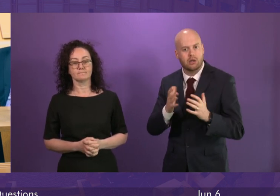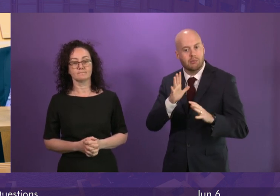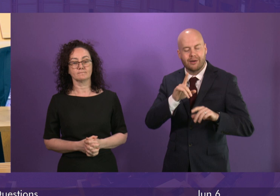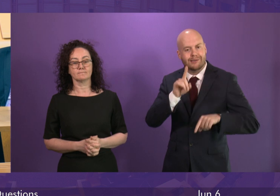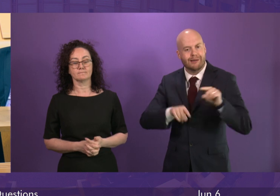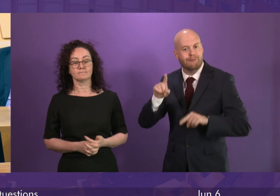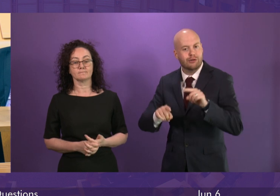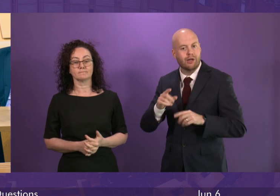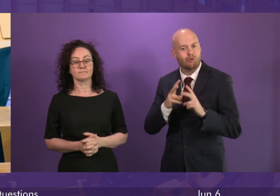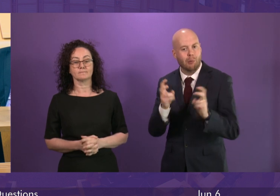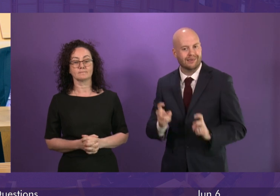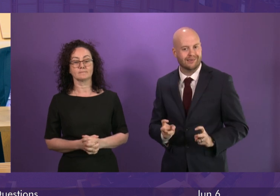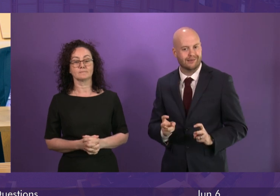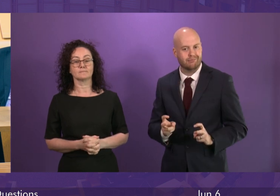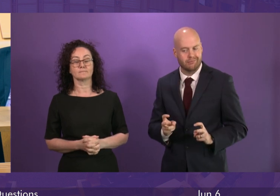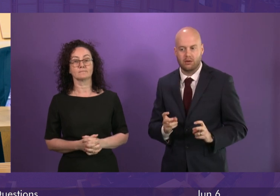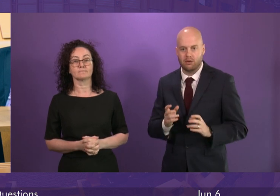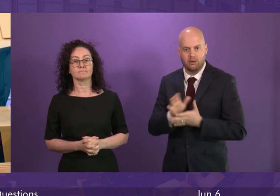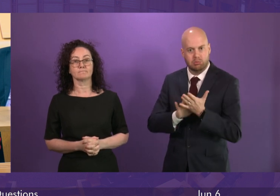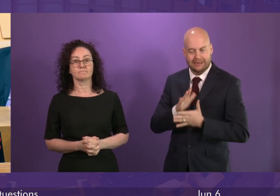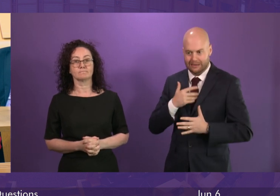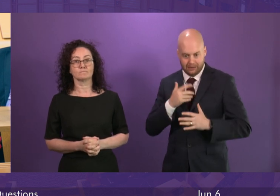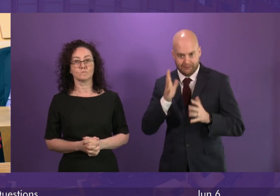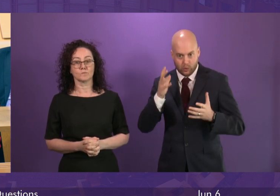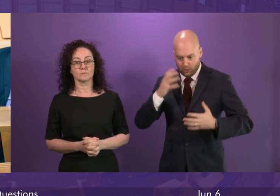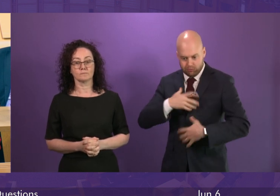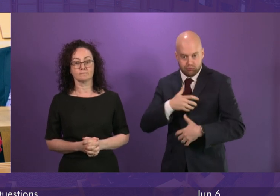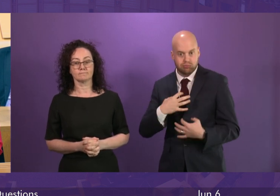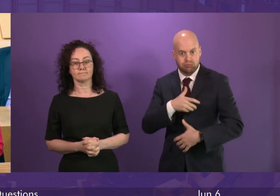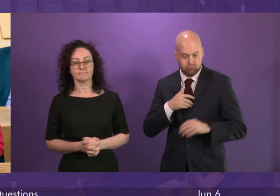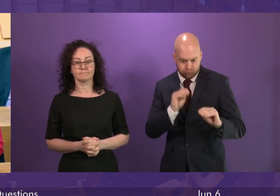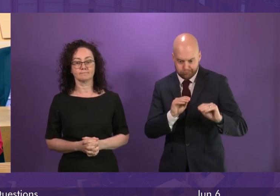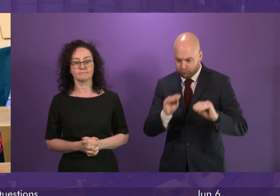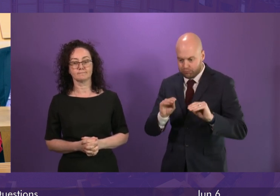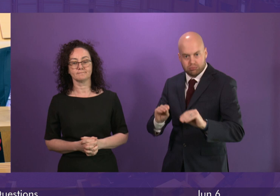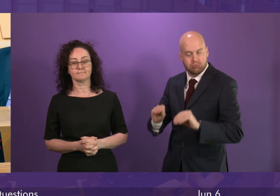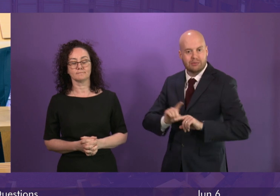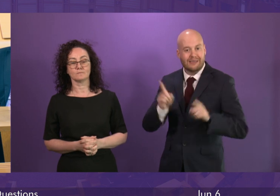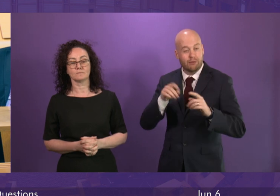studying different topics for different exams. Last week, the education secretary said that